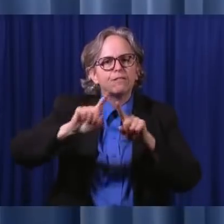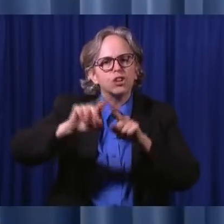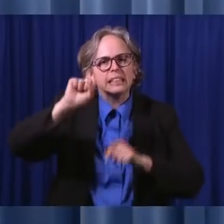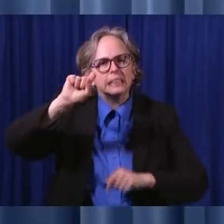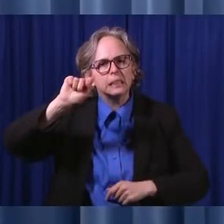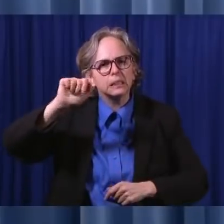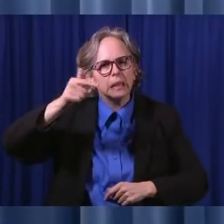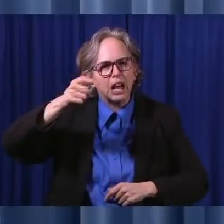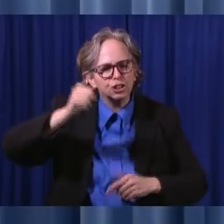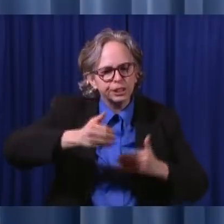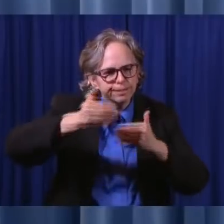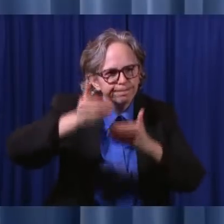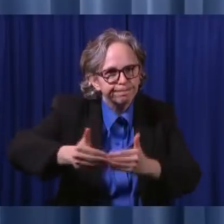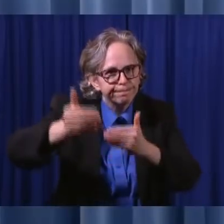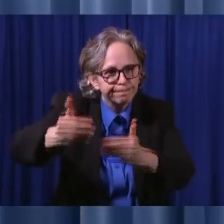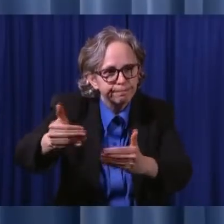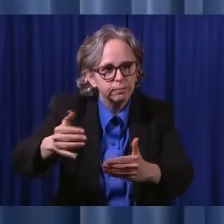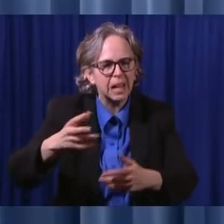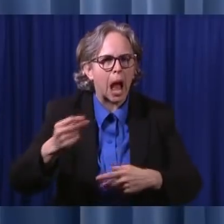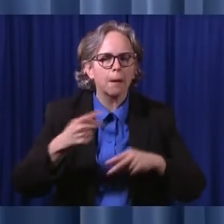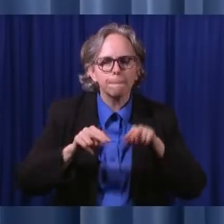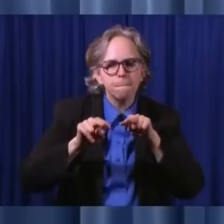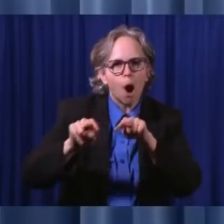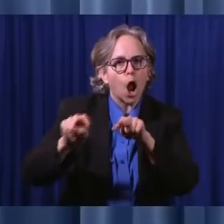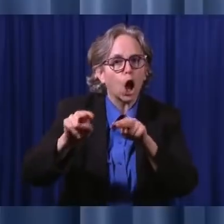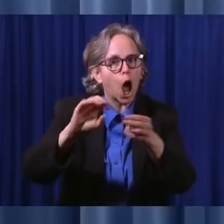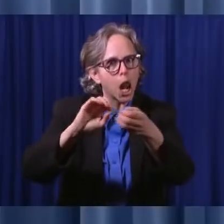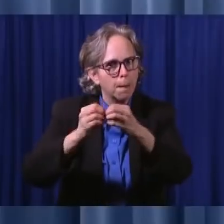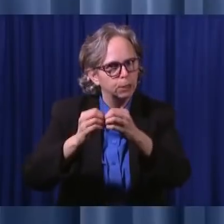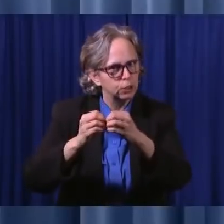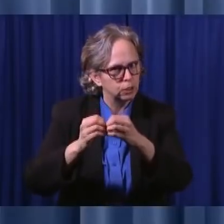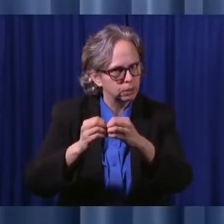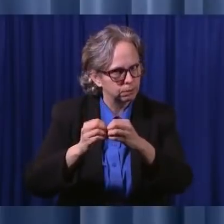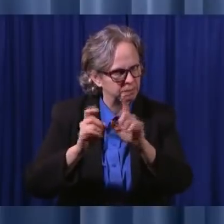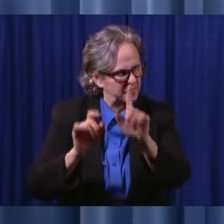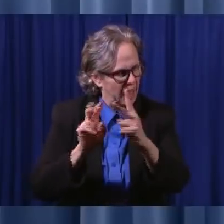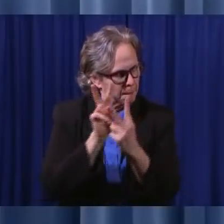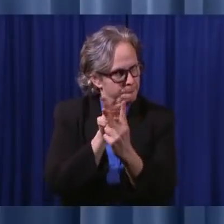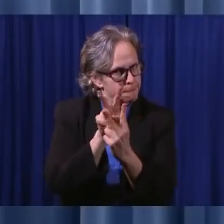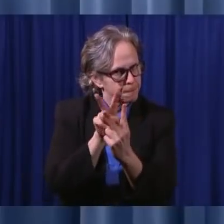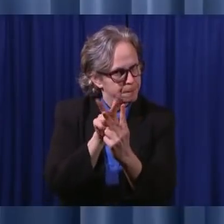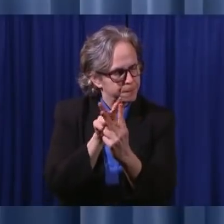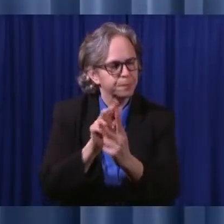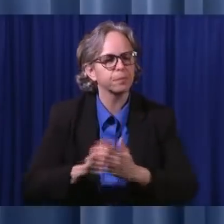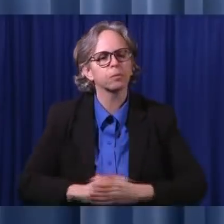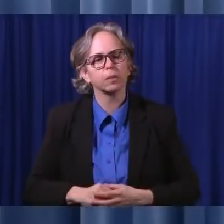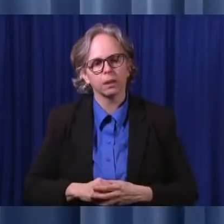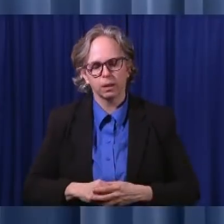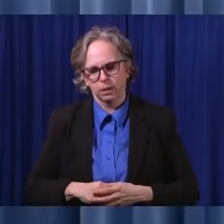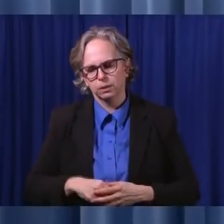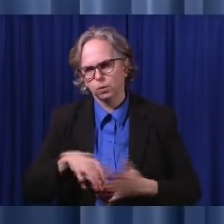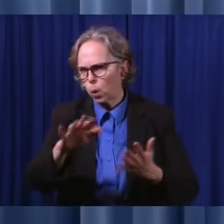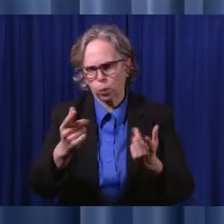STAGES. WE WILL SEE HOW IT WORKS. WE WILL CONTINUE TO LOOK